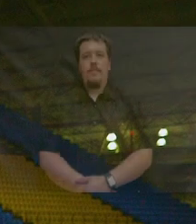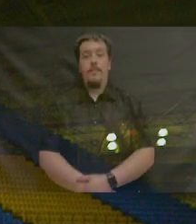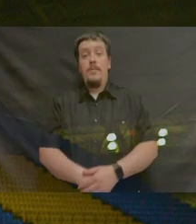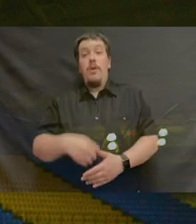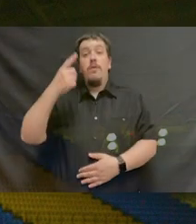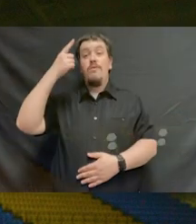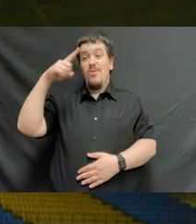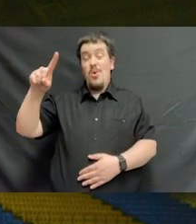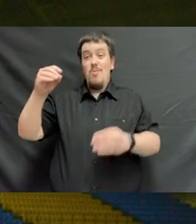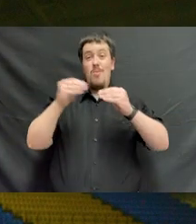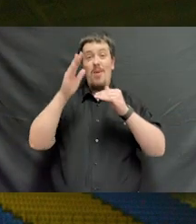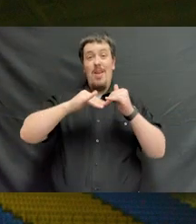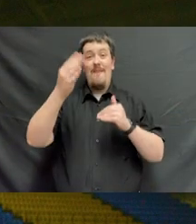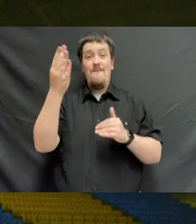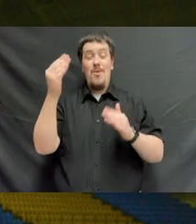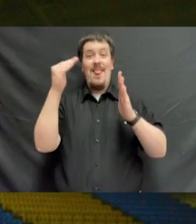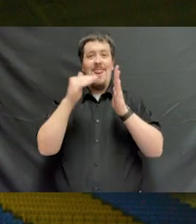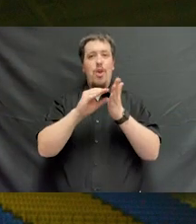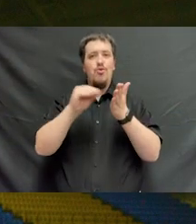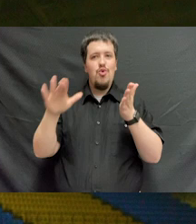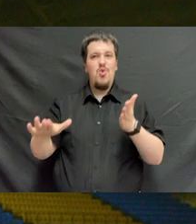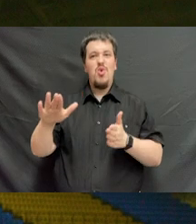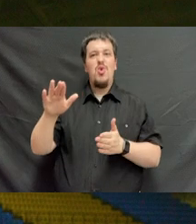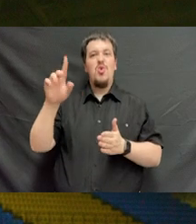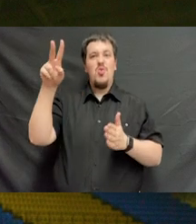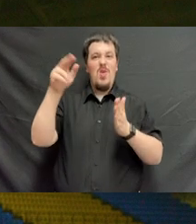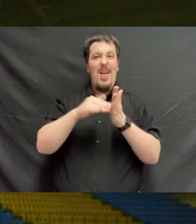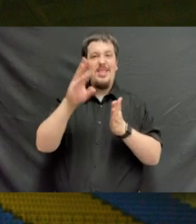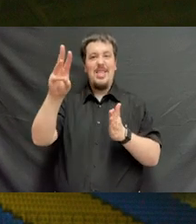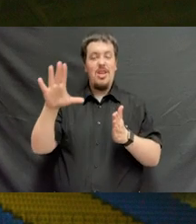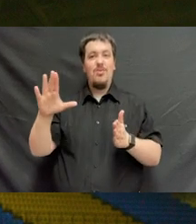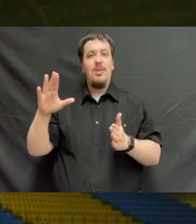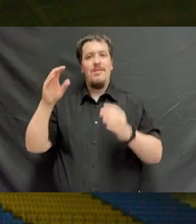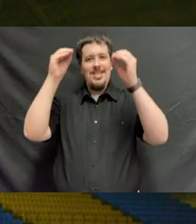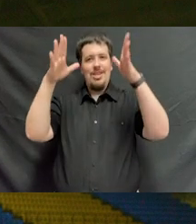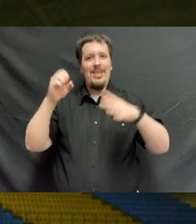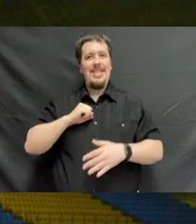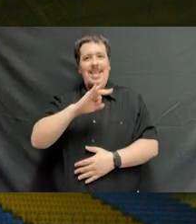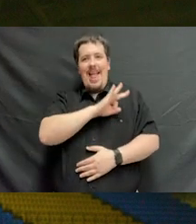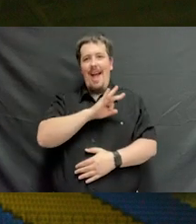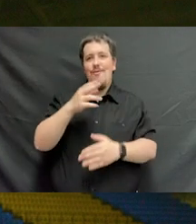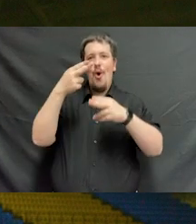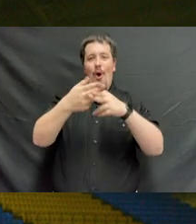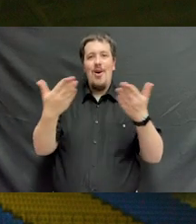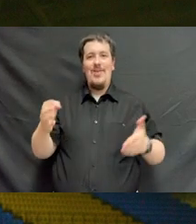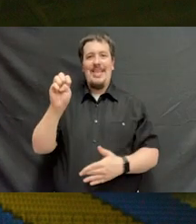On behalf of the more than 14,000 students and 2,600 faculty and staff who call East Tennessee State University home,